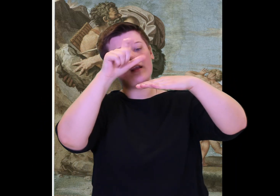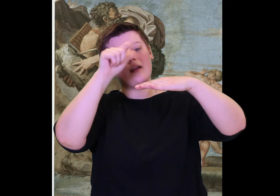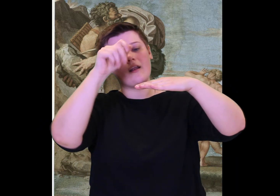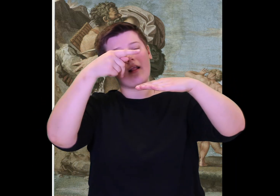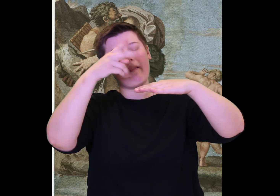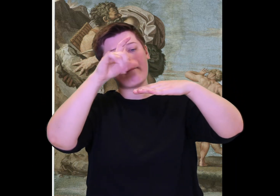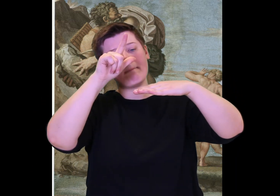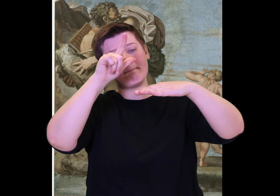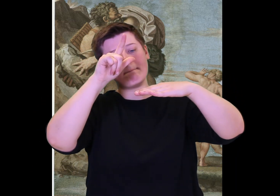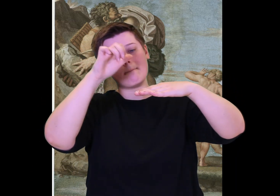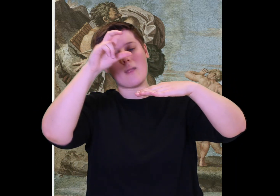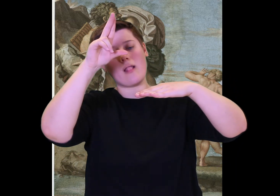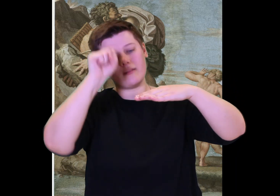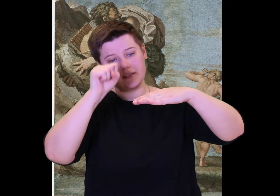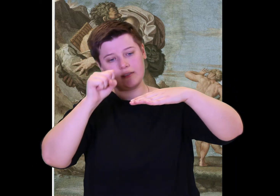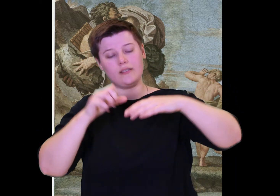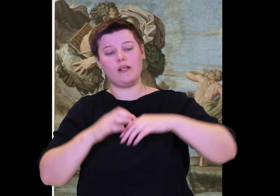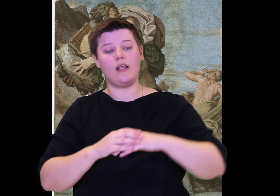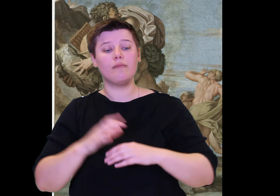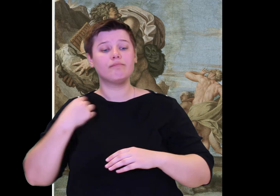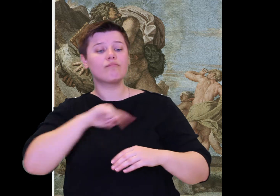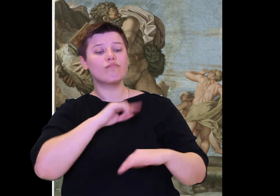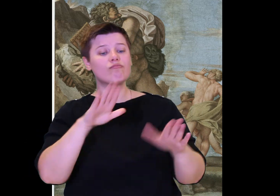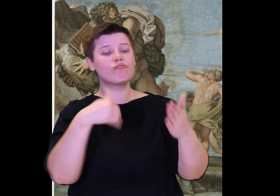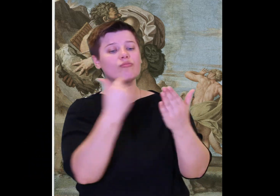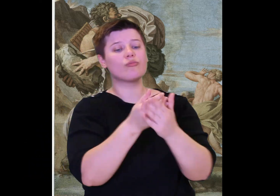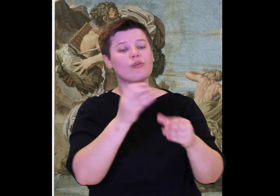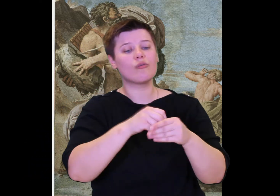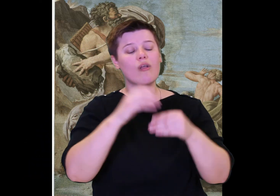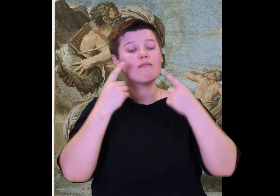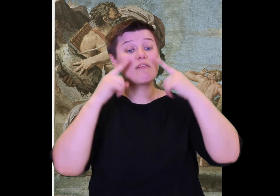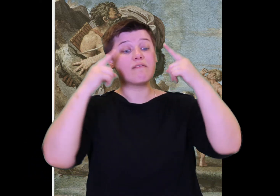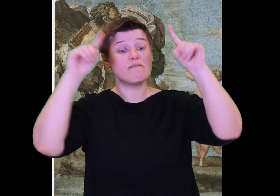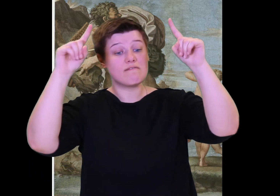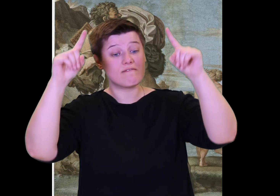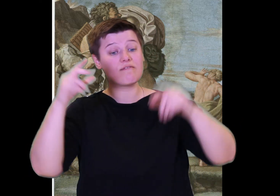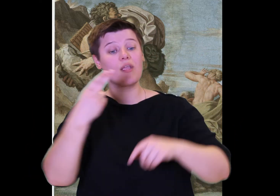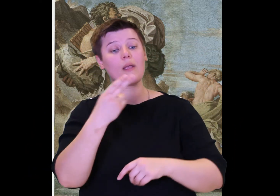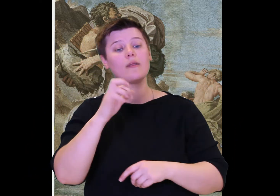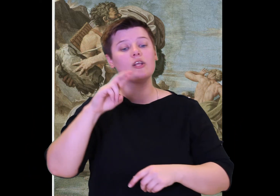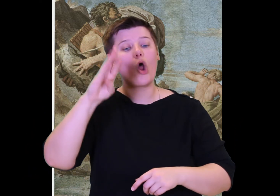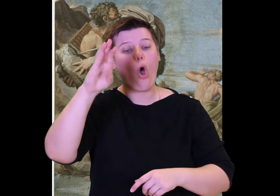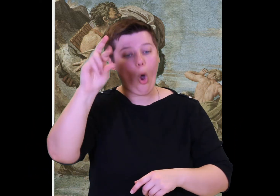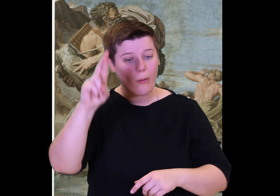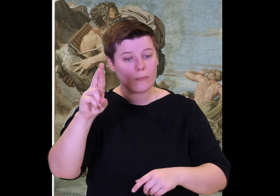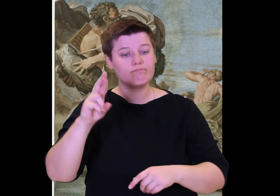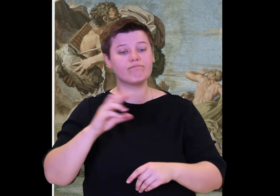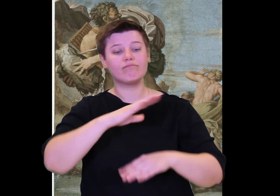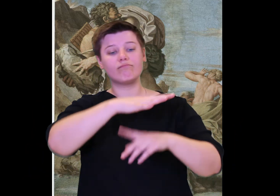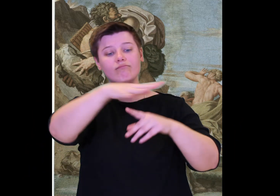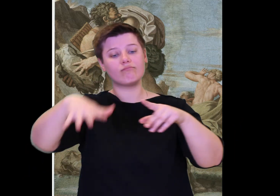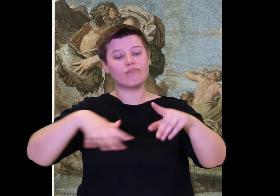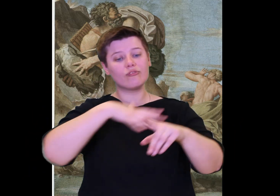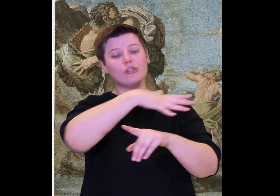We rode six days and nights; the seventh day we came to Laestrygonia--